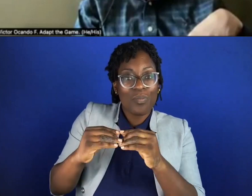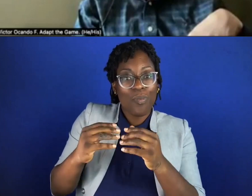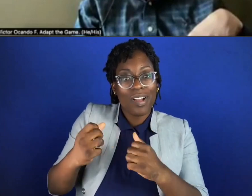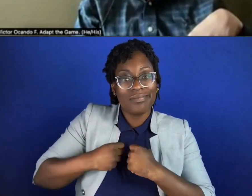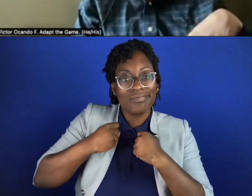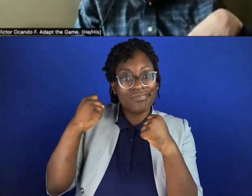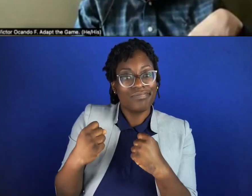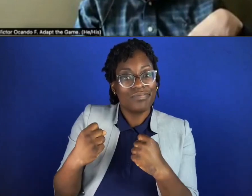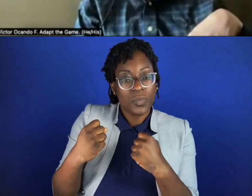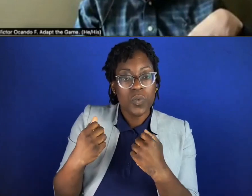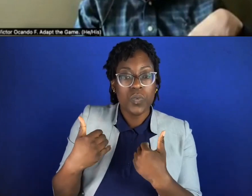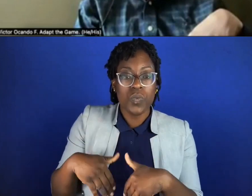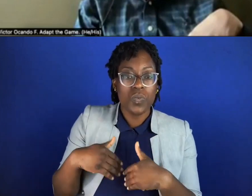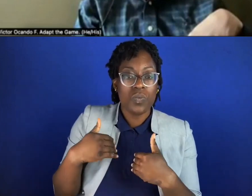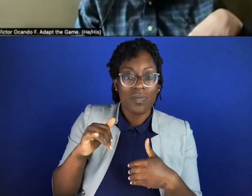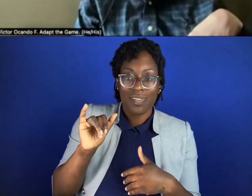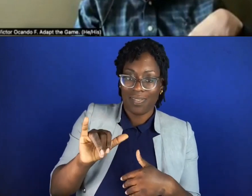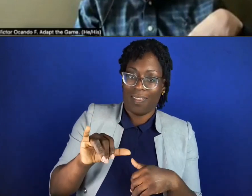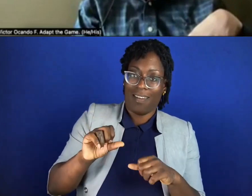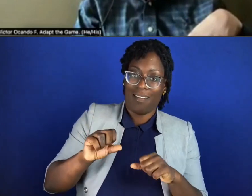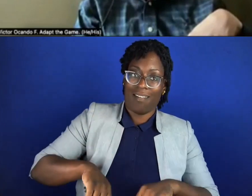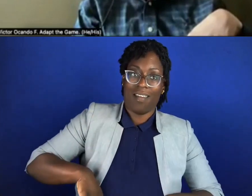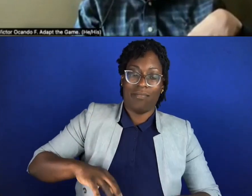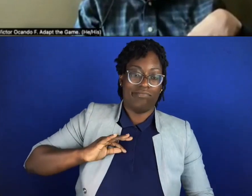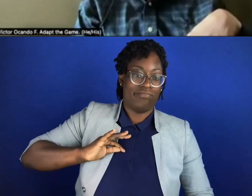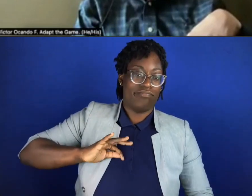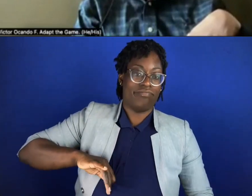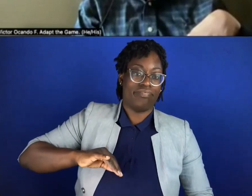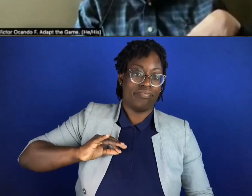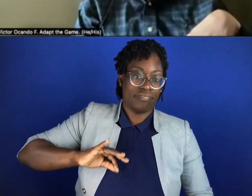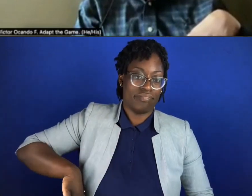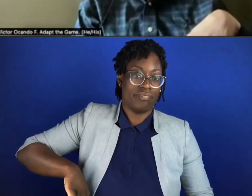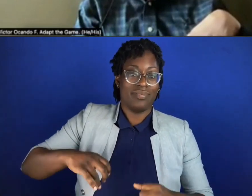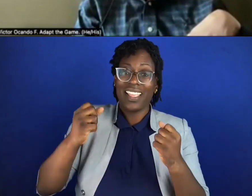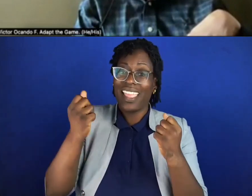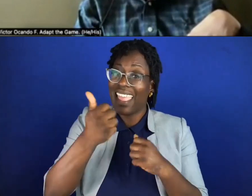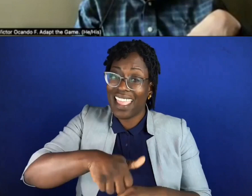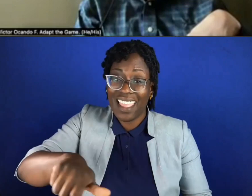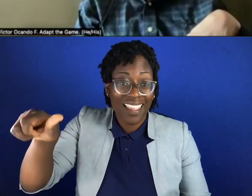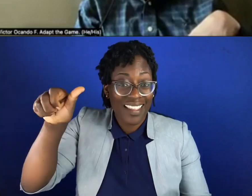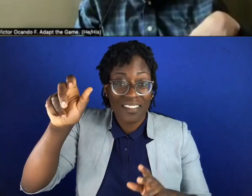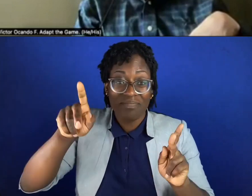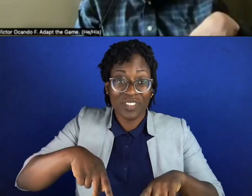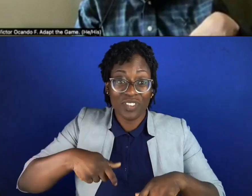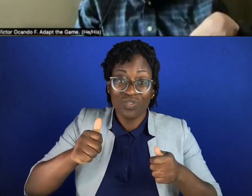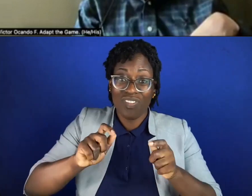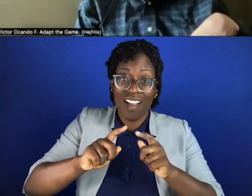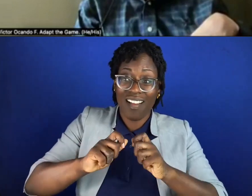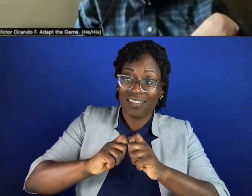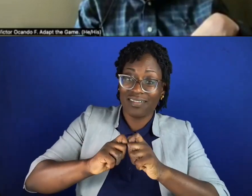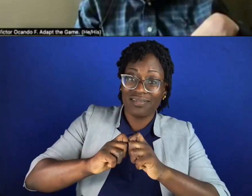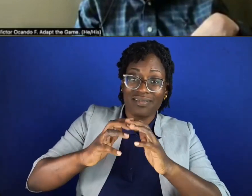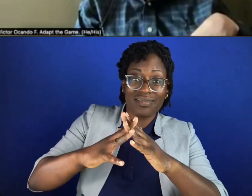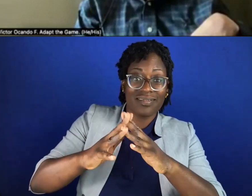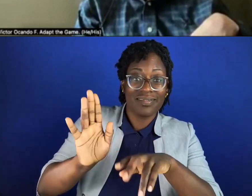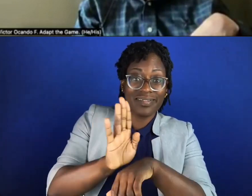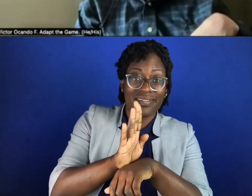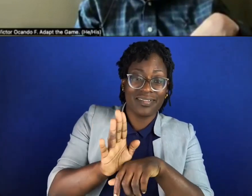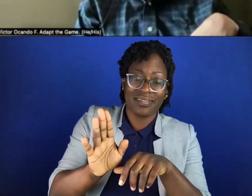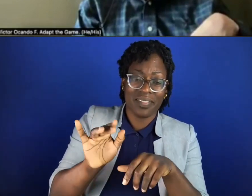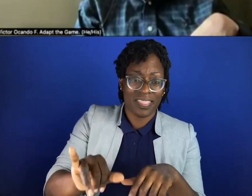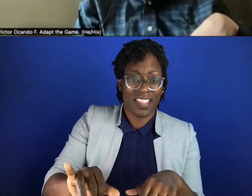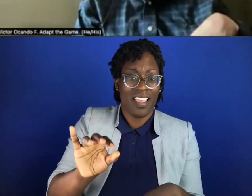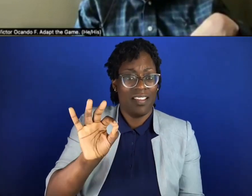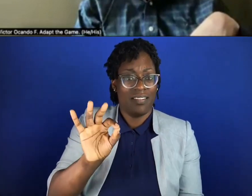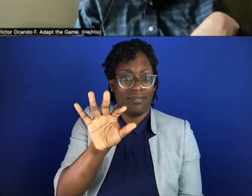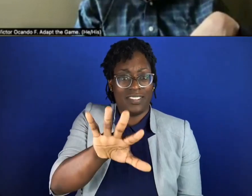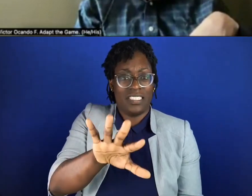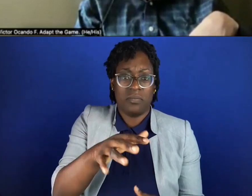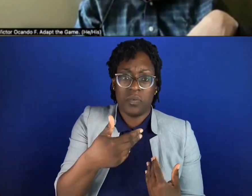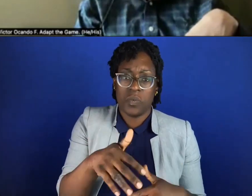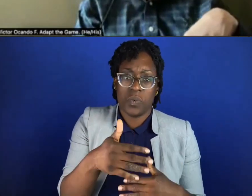that in itself is something that can be so helpful for anyone looking to start a business